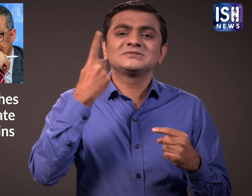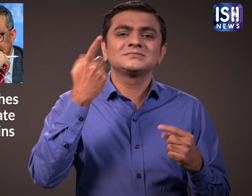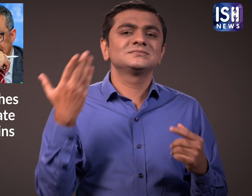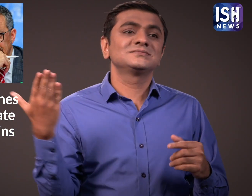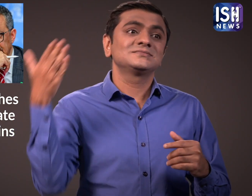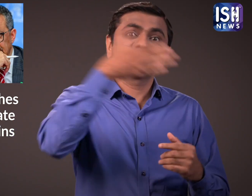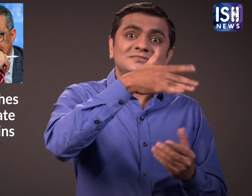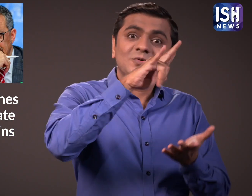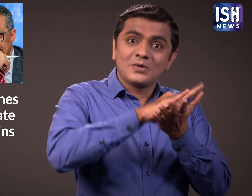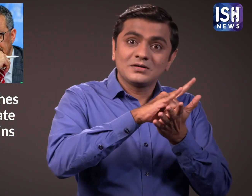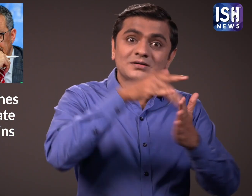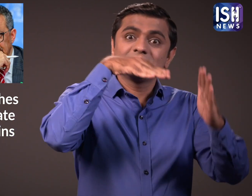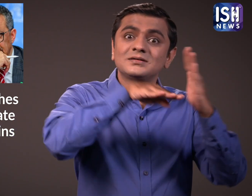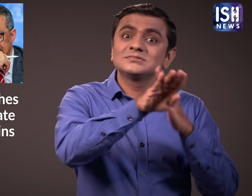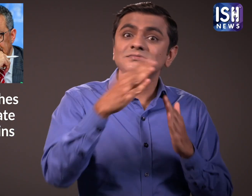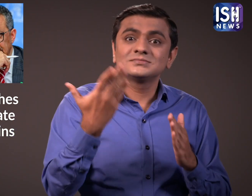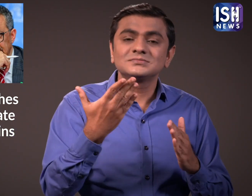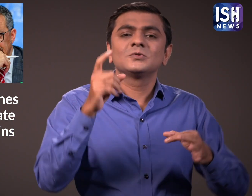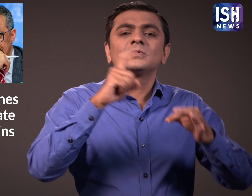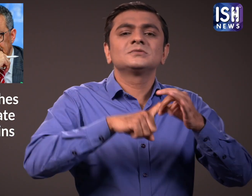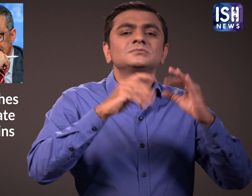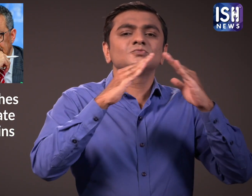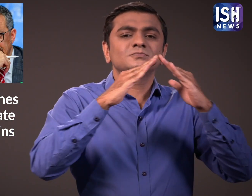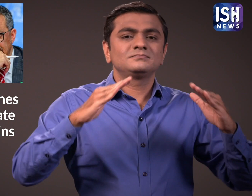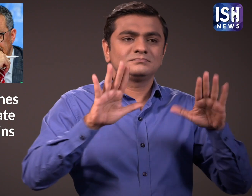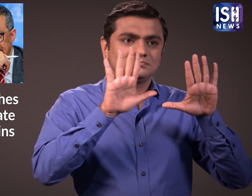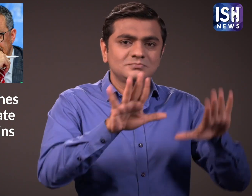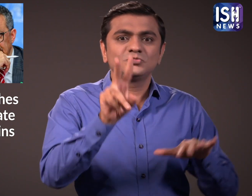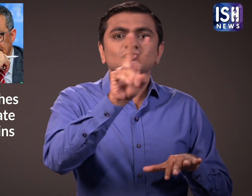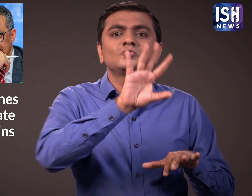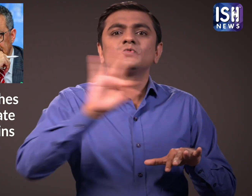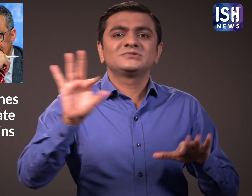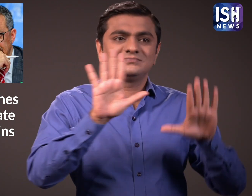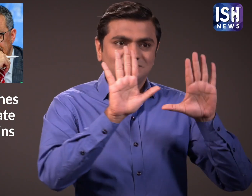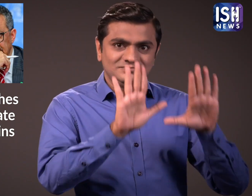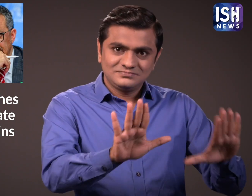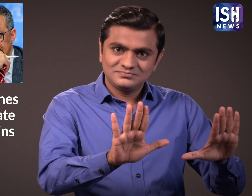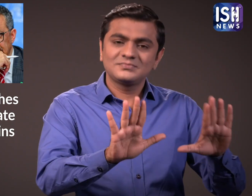They would first have to quarantine in Wuhan for two weeks.